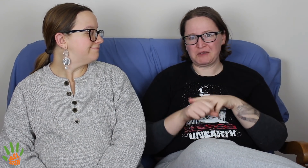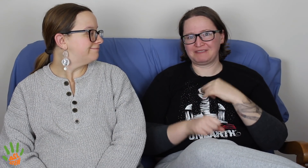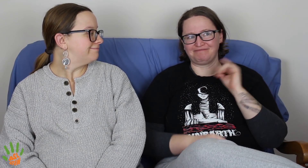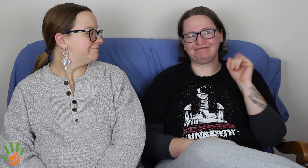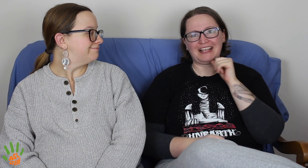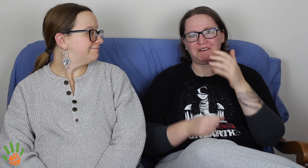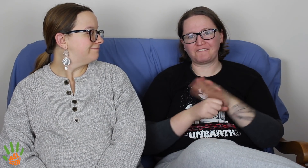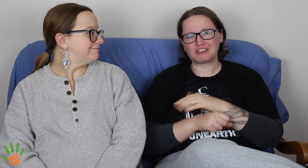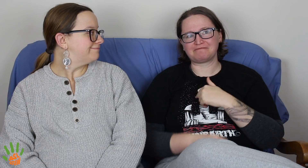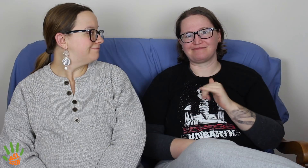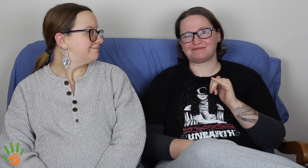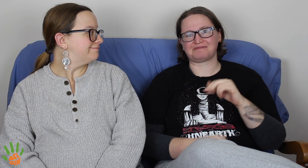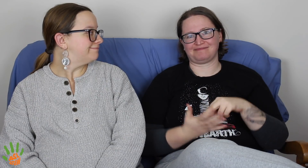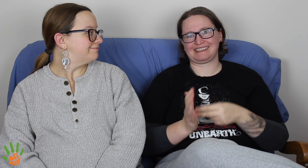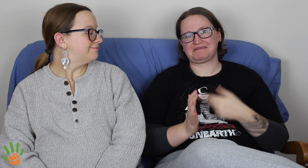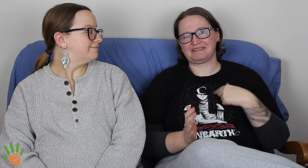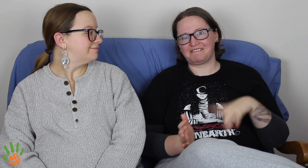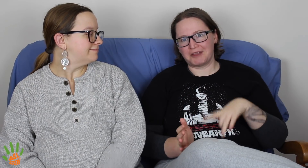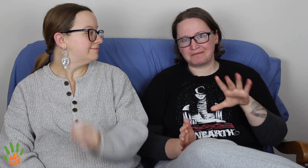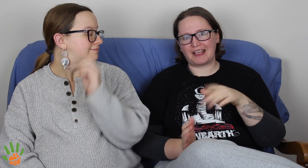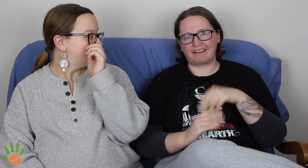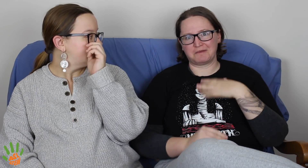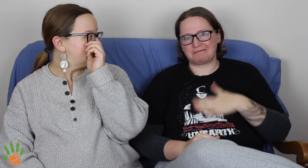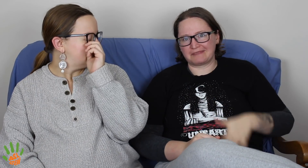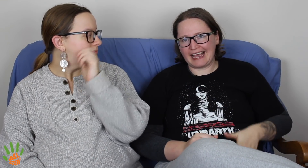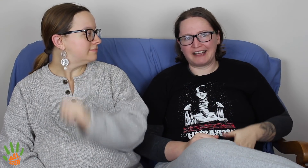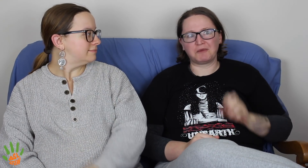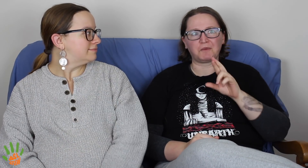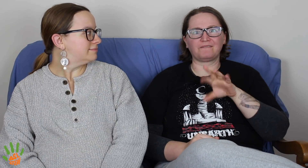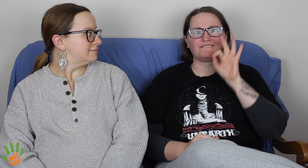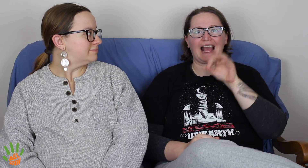However, insurance does not cover them. Meaning I have to pay out of my own pocket